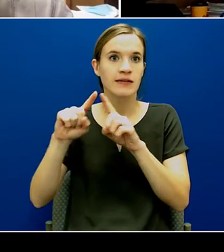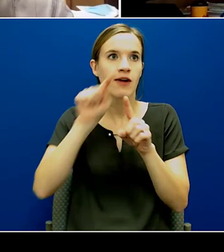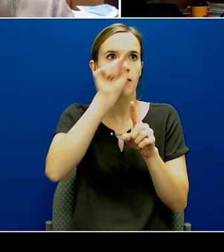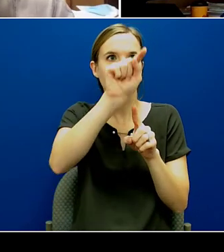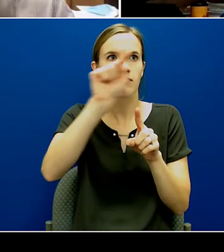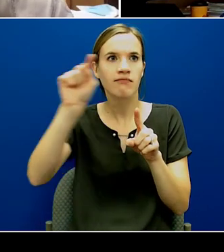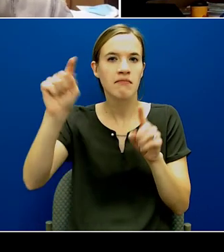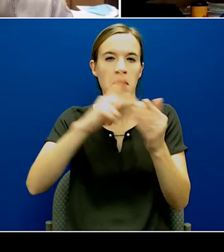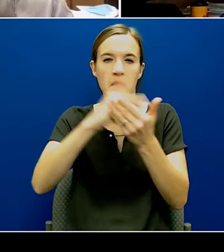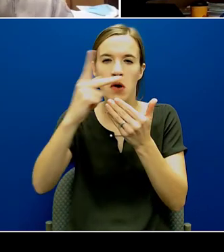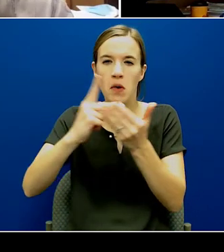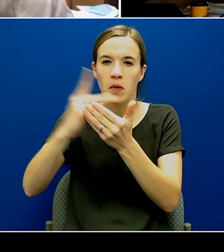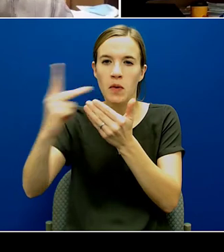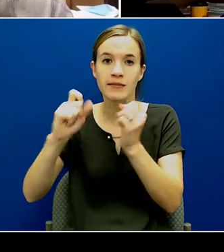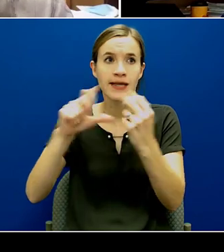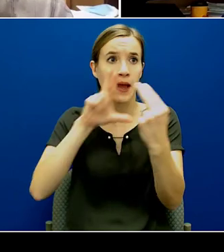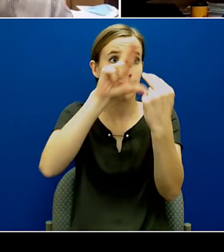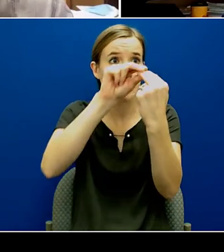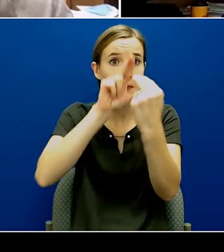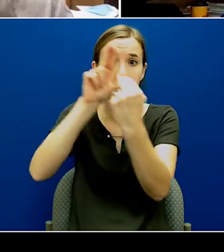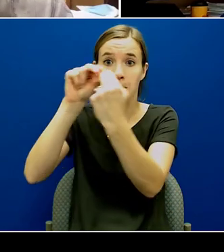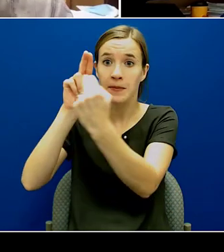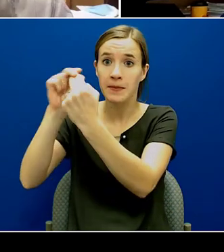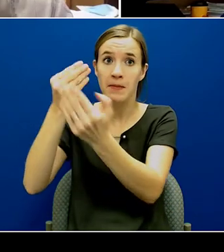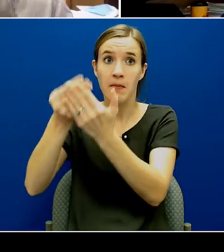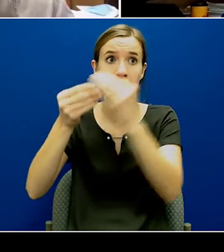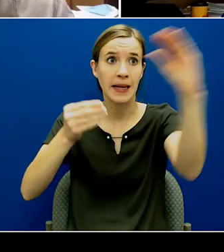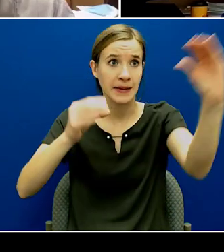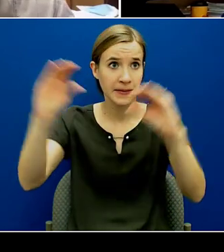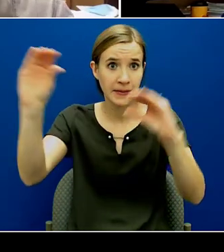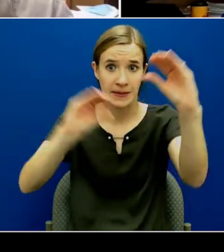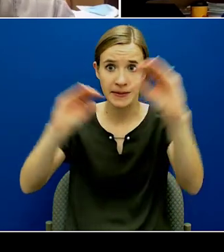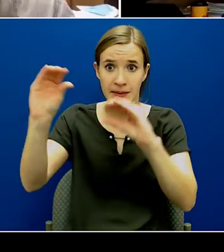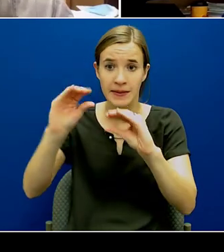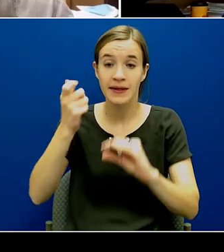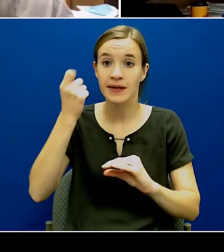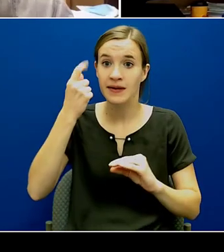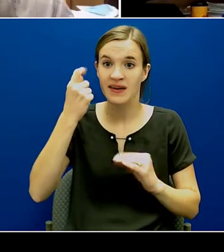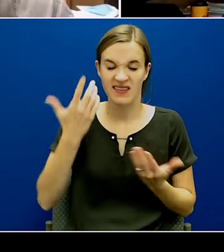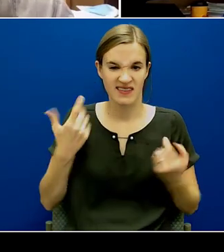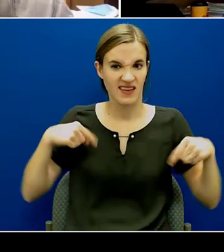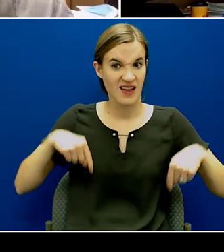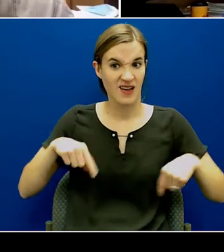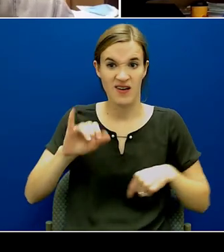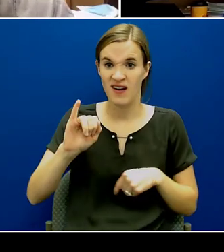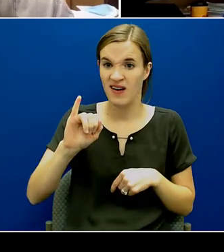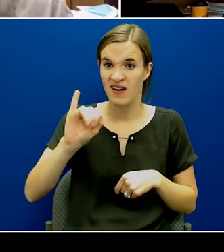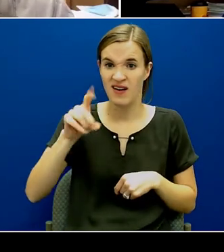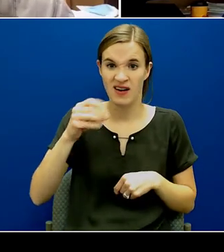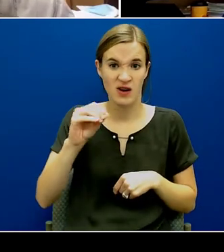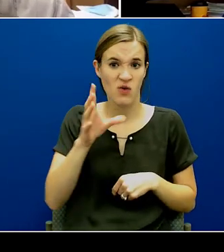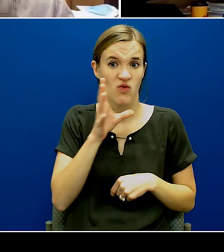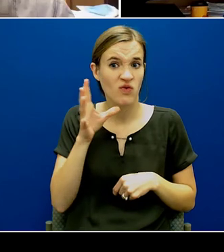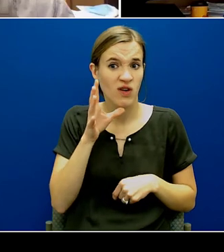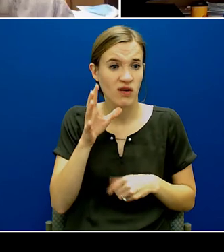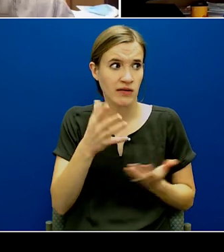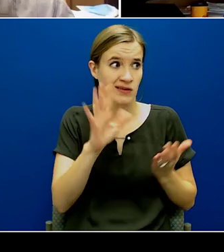like Boise, urban areas, some have kind of banded together. The Coeur d'Alene, Rathdrum,